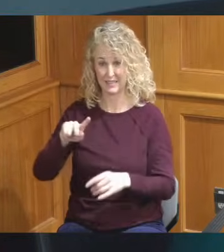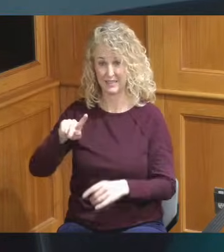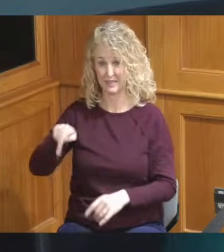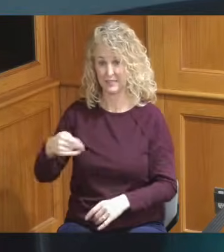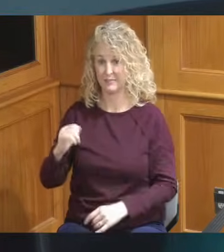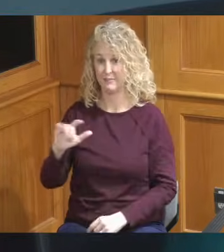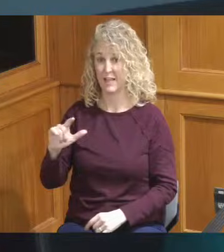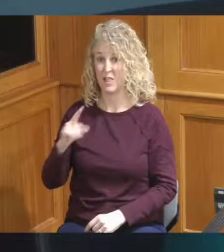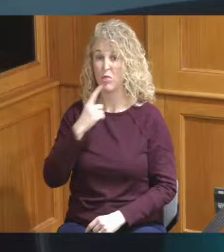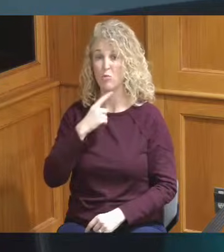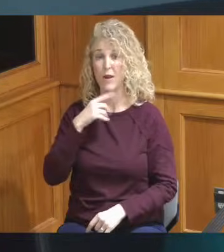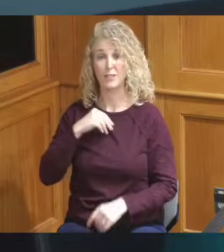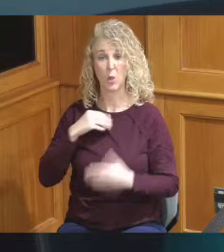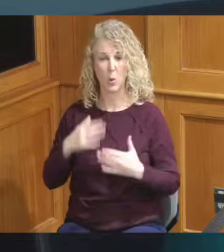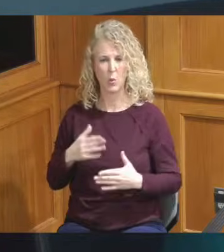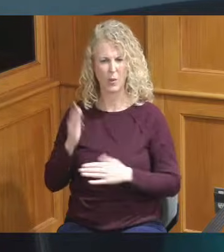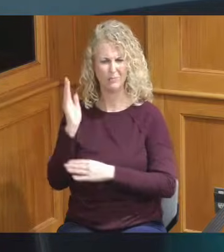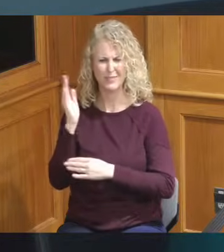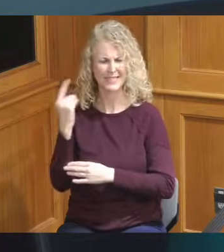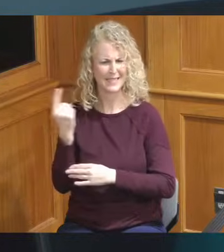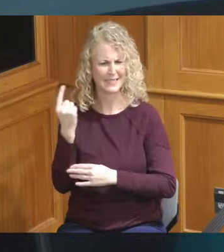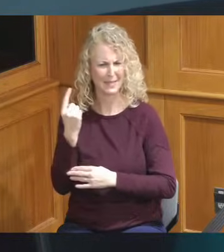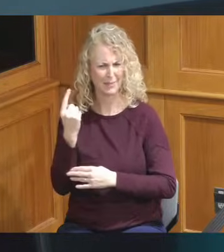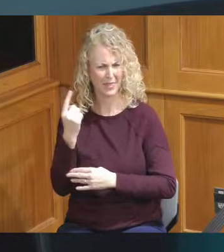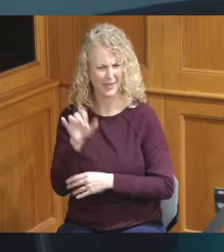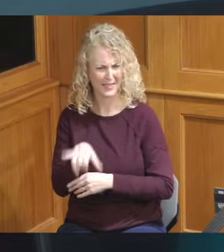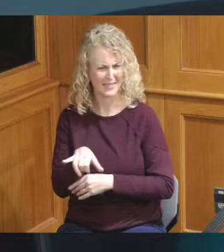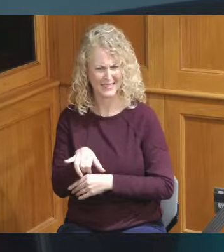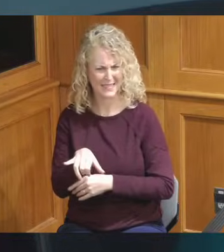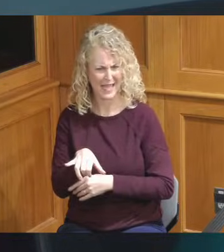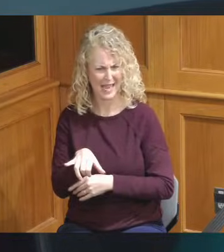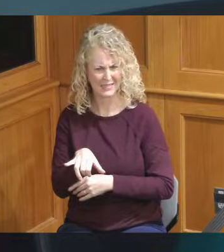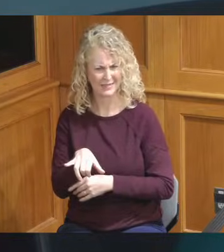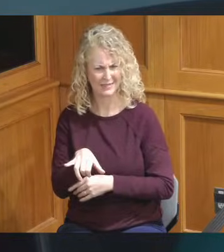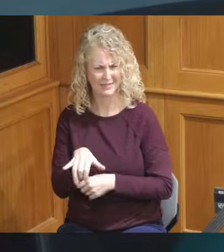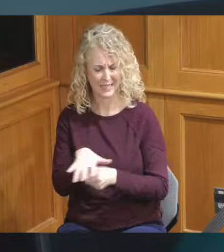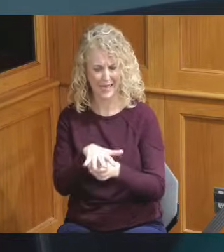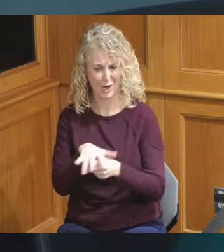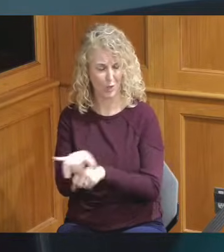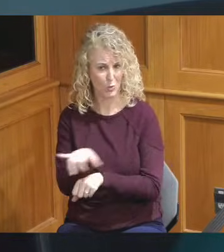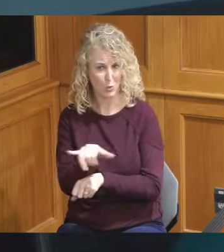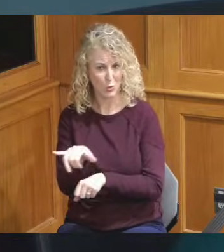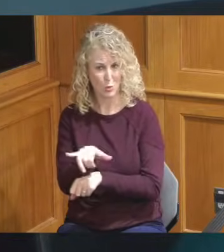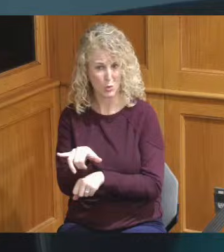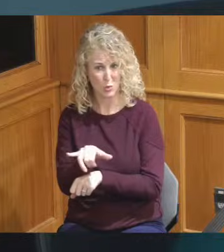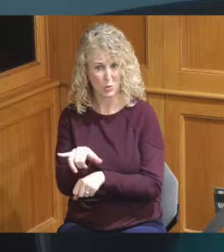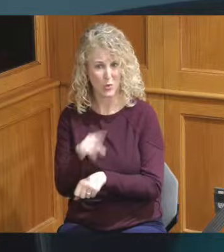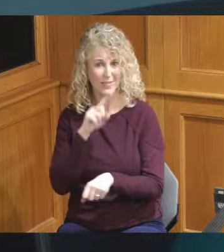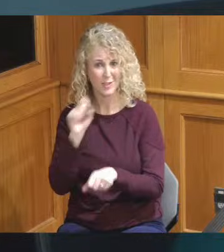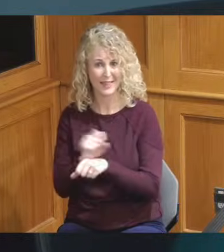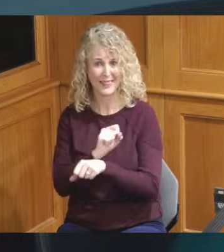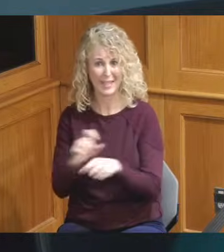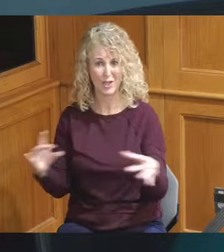presented something. is that looking at that area as well since they are very much almost connected